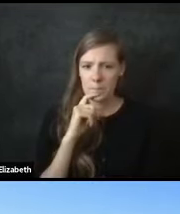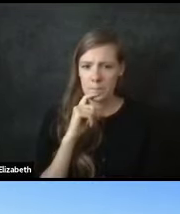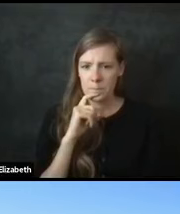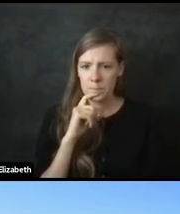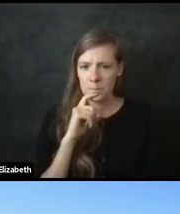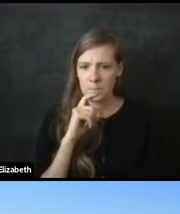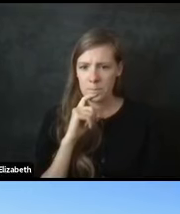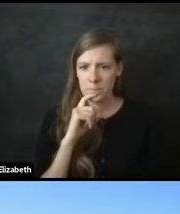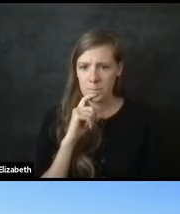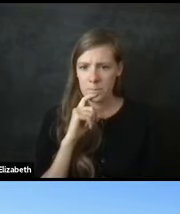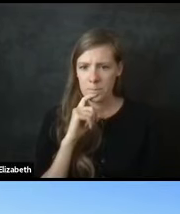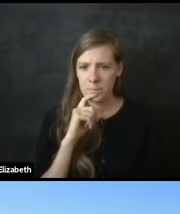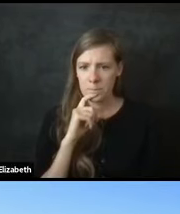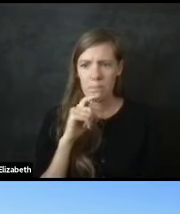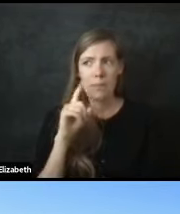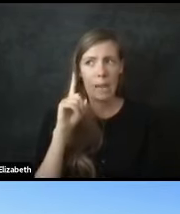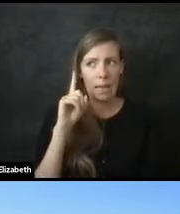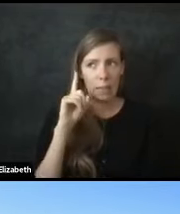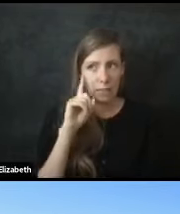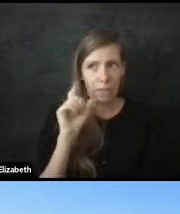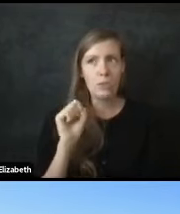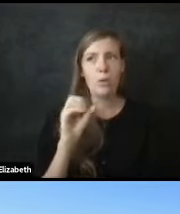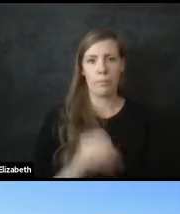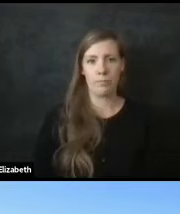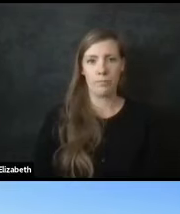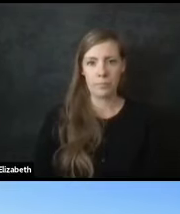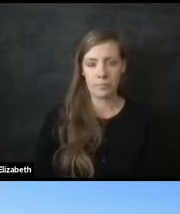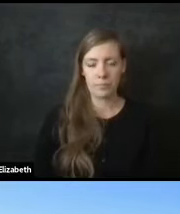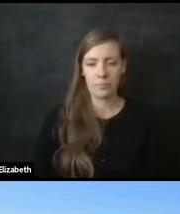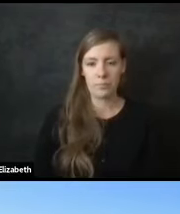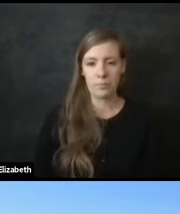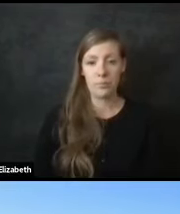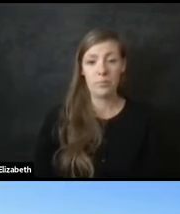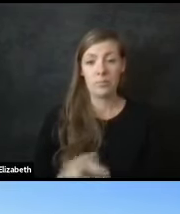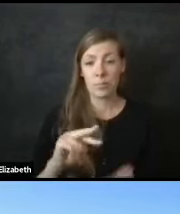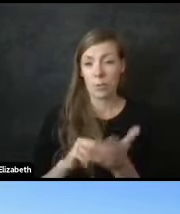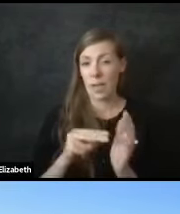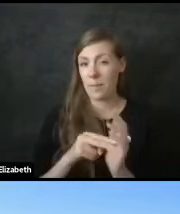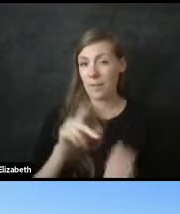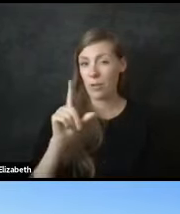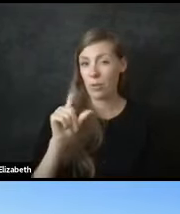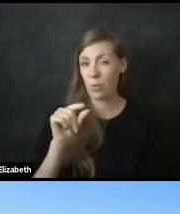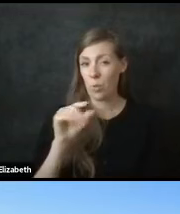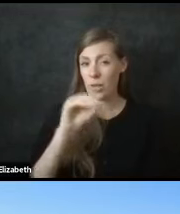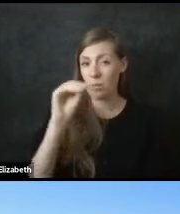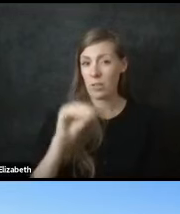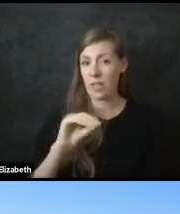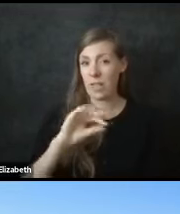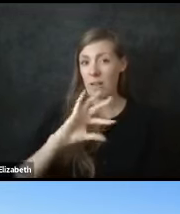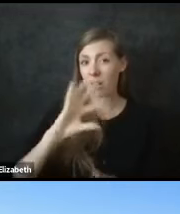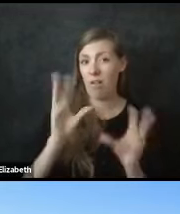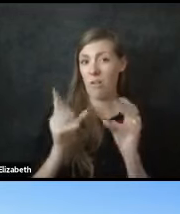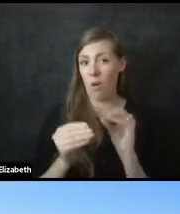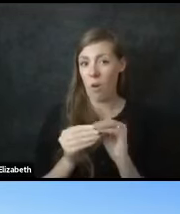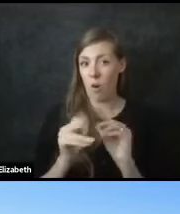Yeah, I believe so, Martin. So that means that 20% of all people that have been hospitalized.